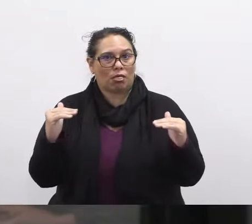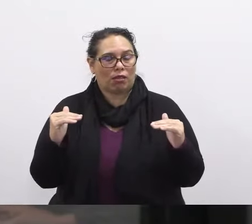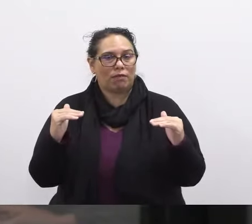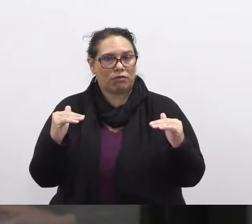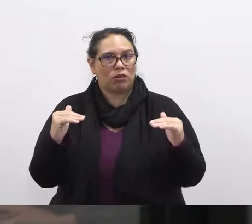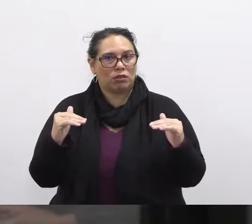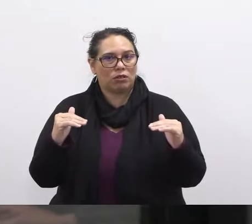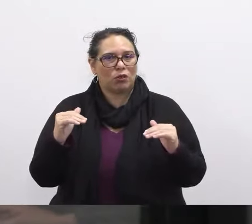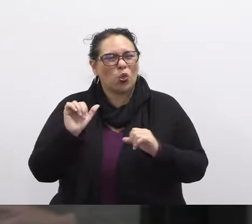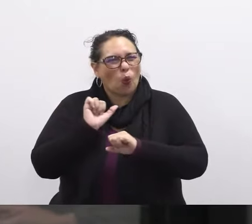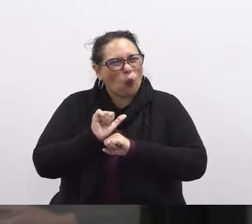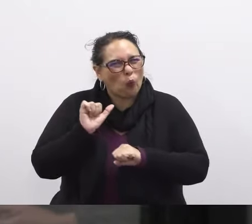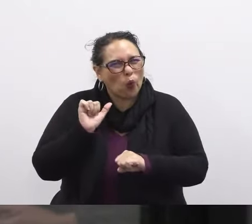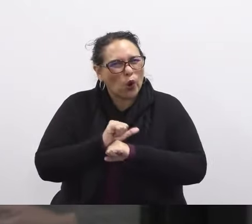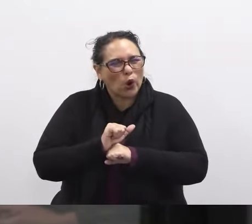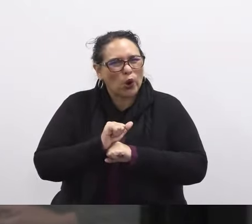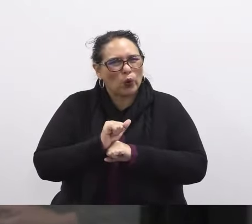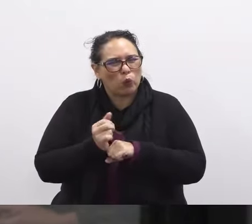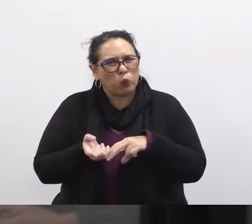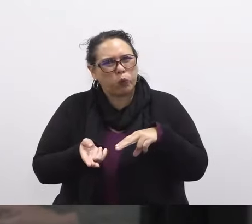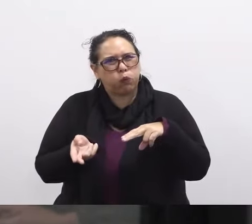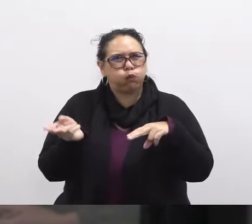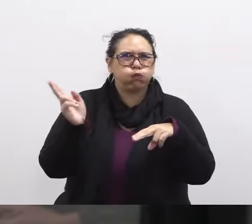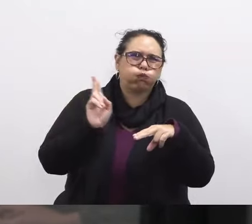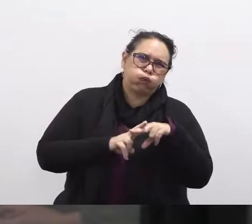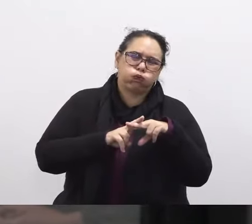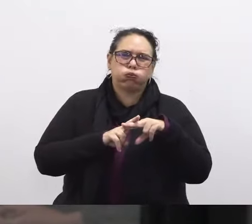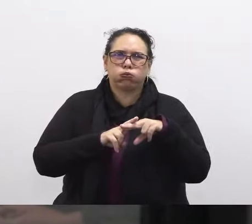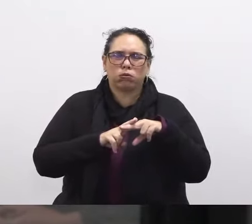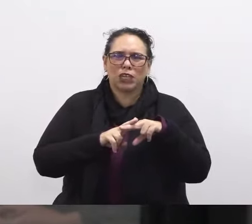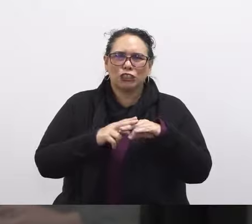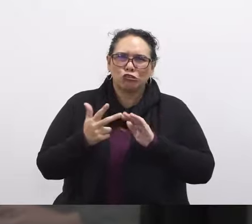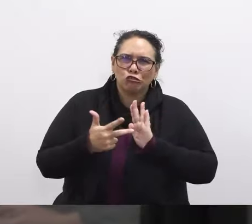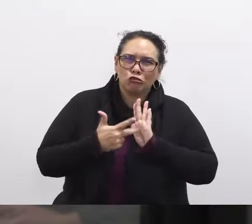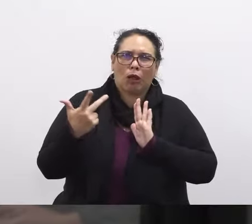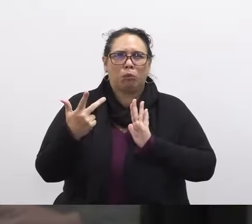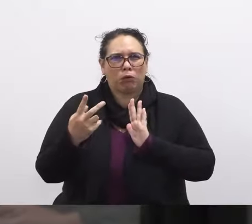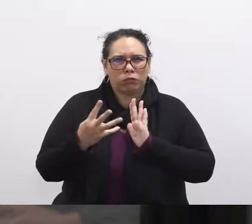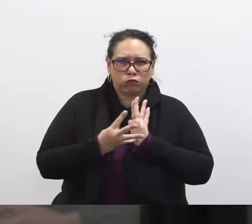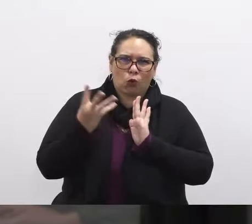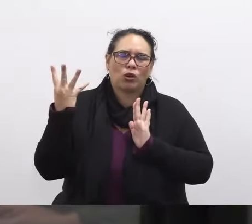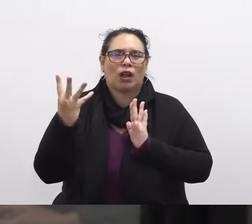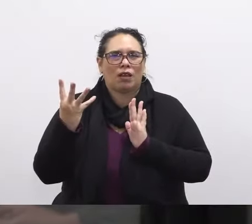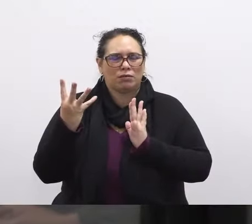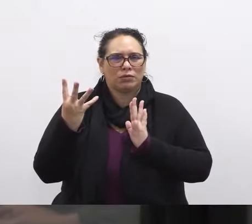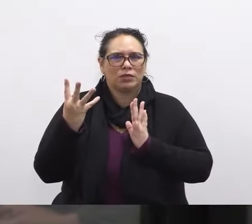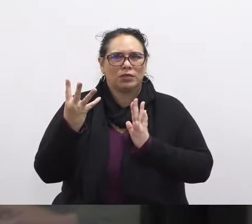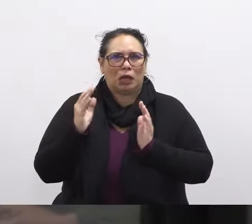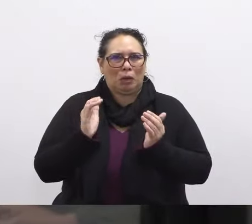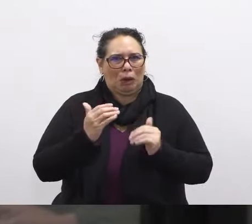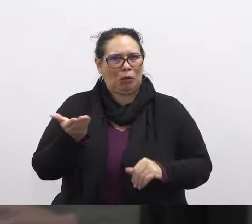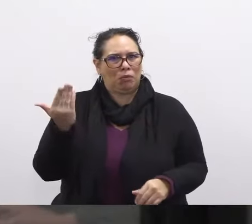the workload has almost tripled to four times the amount of work.